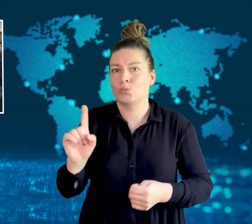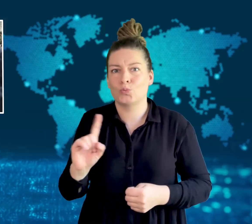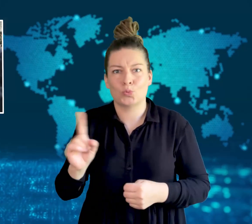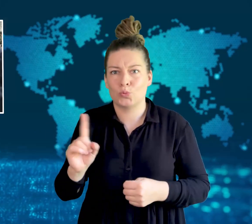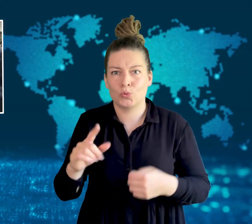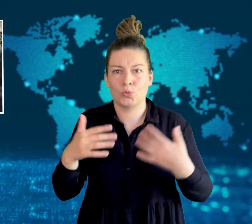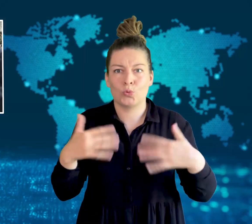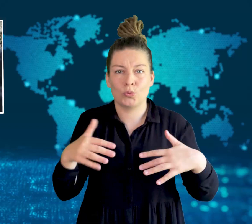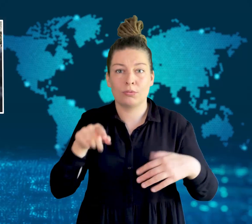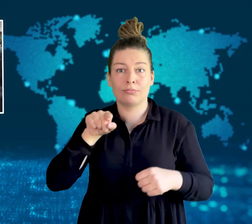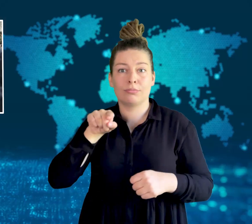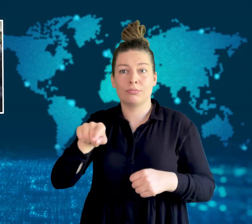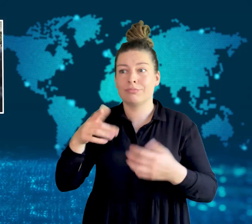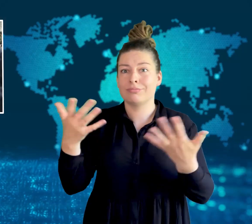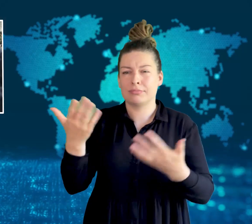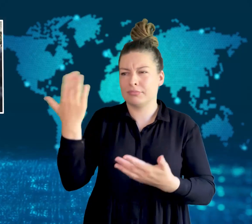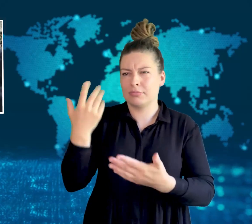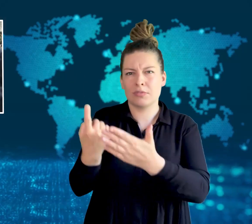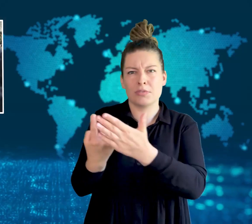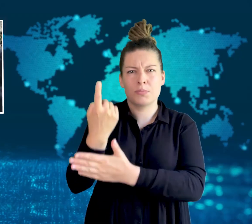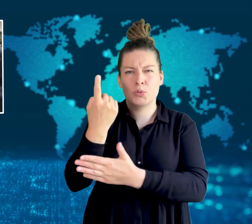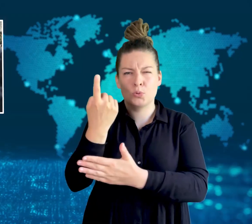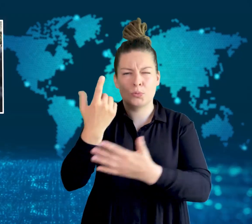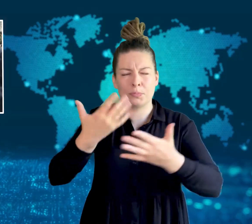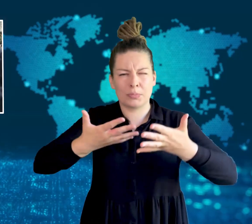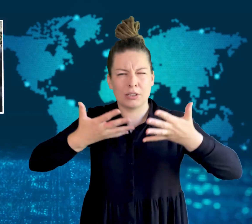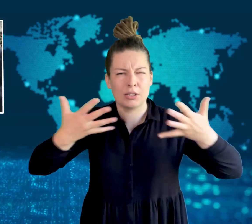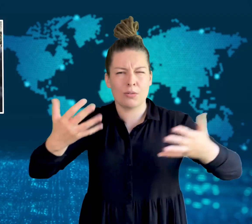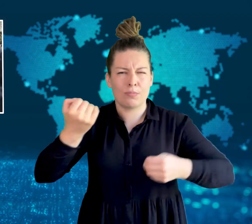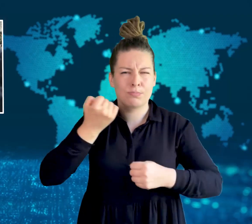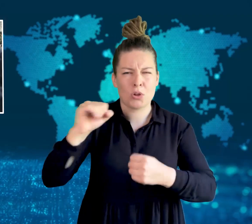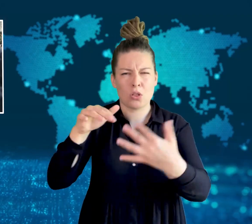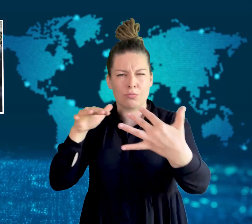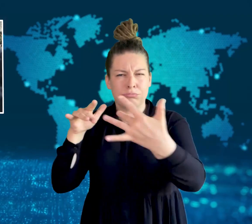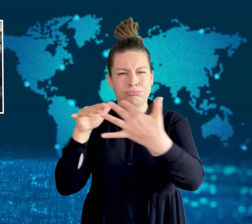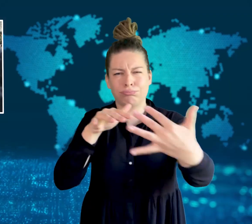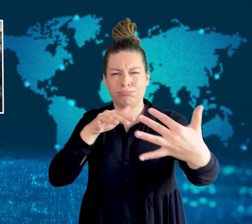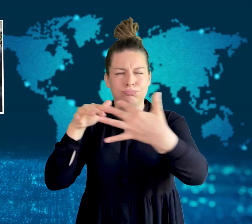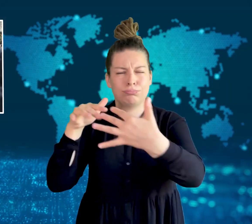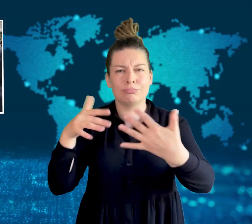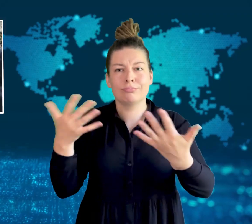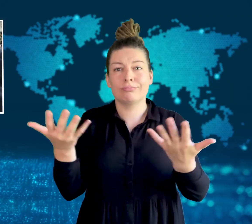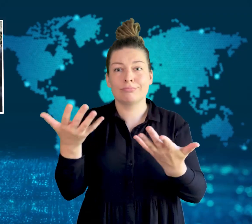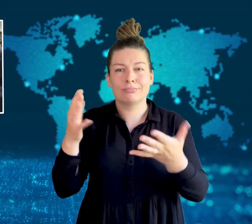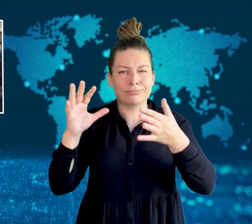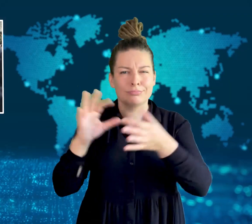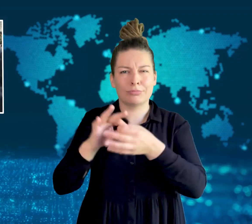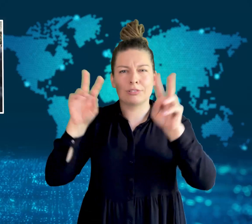The basins are underground storage areas that are used to irrigate farms.